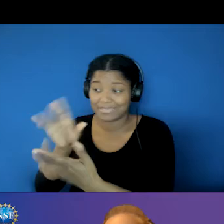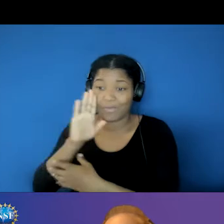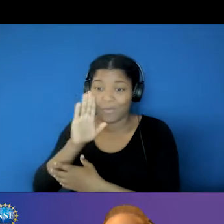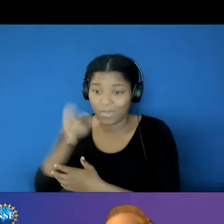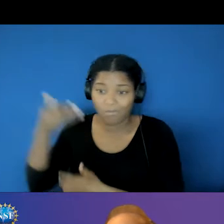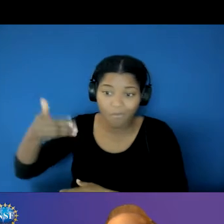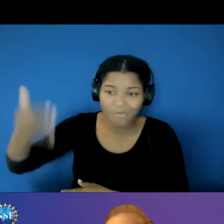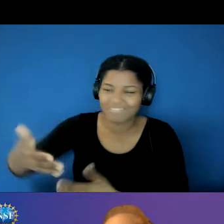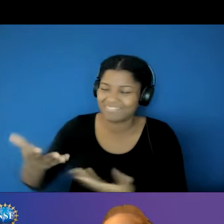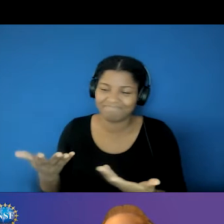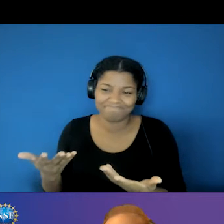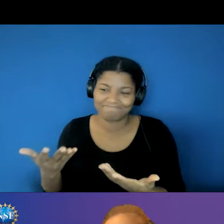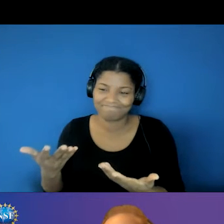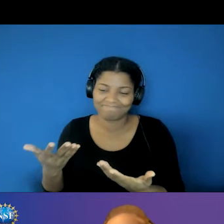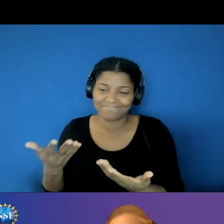We do run some programs like MRI.